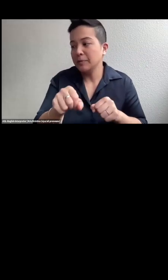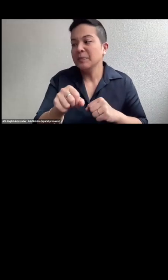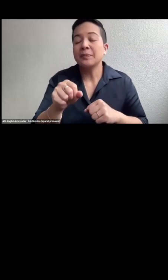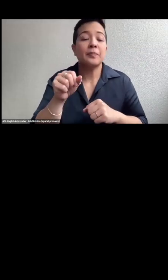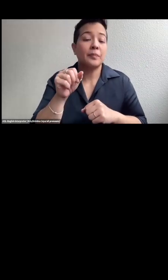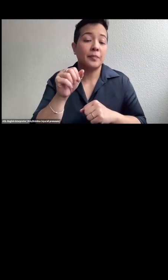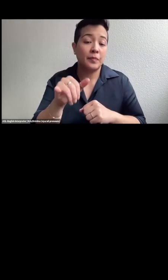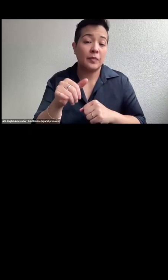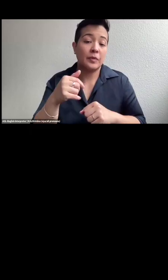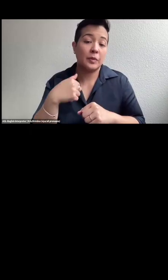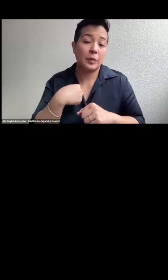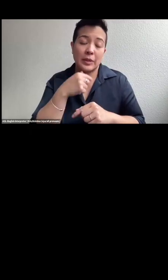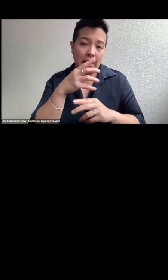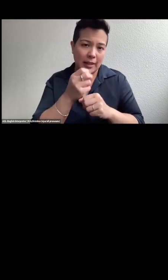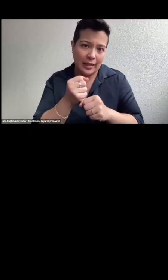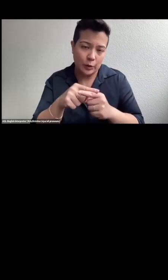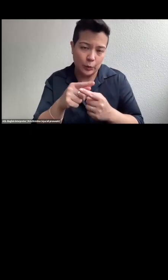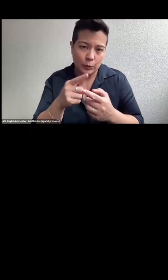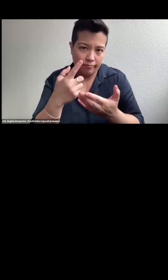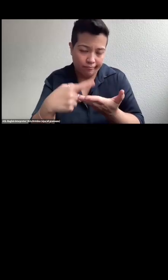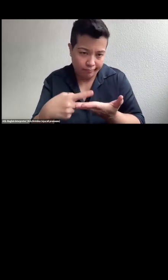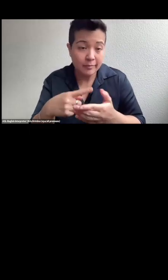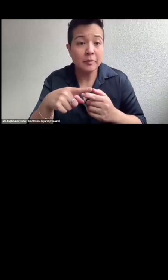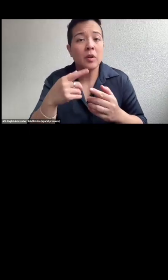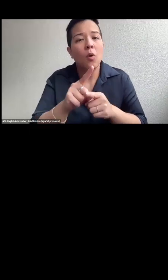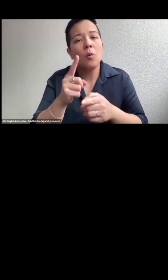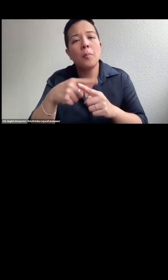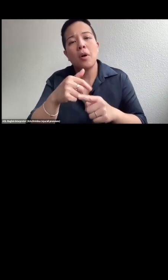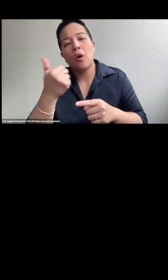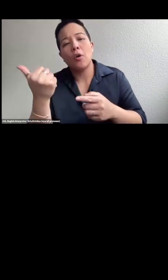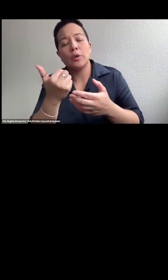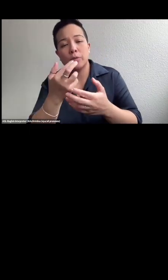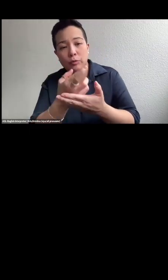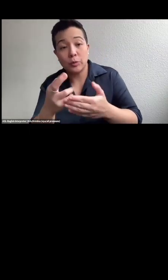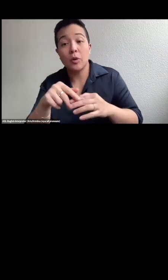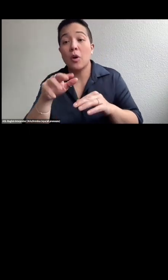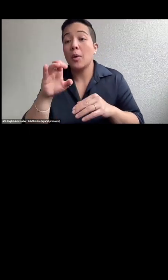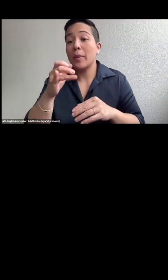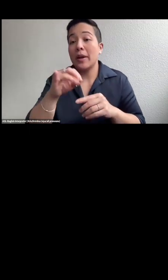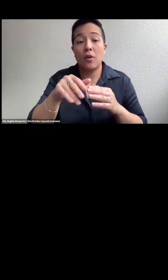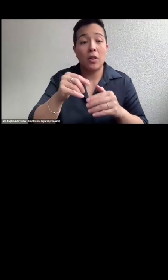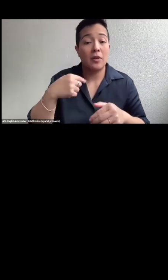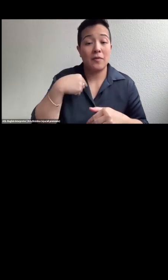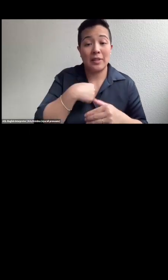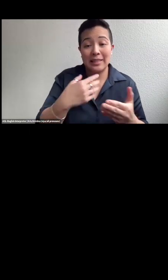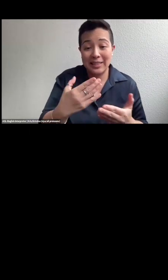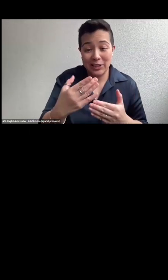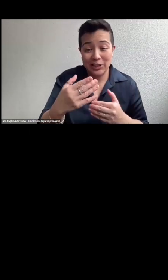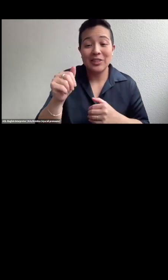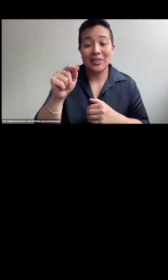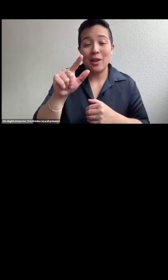get to, along with some resources. So on behalf of all of us at Lurie, thank you so much for attending.